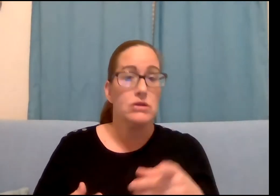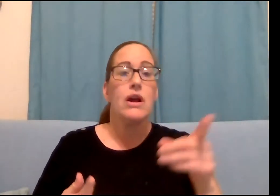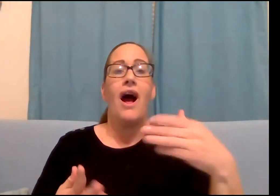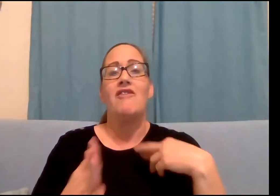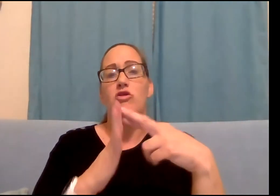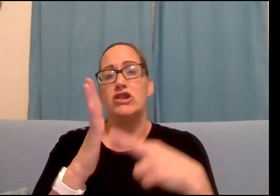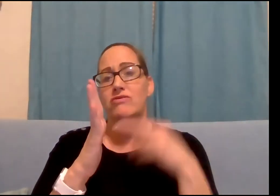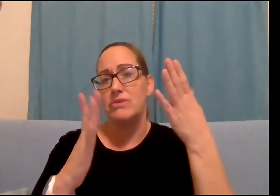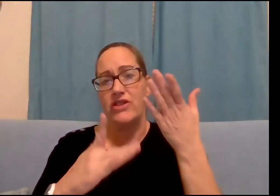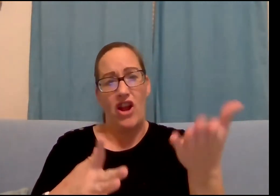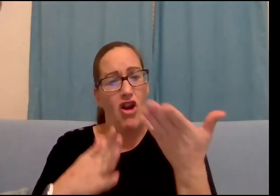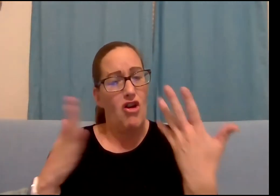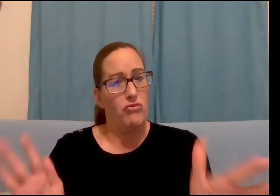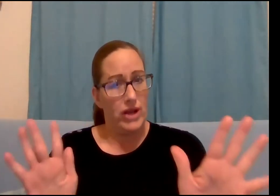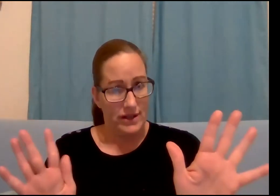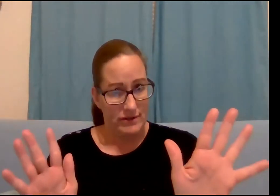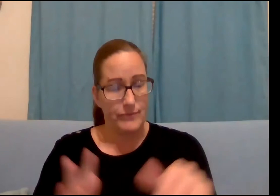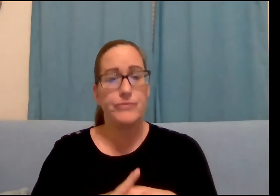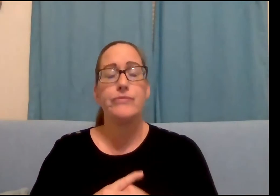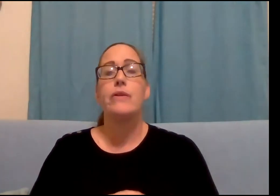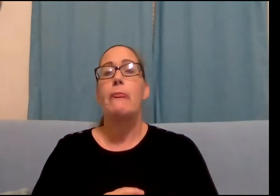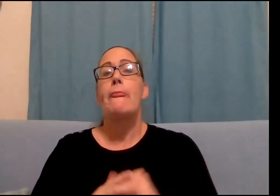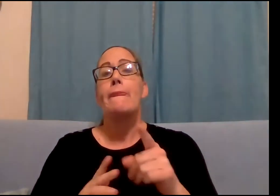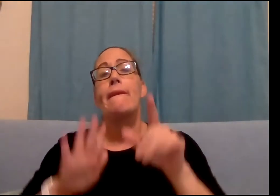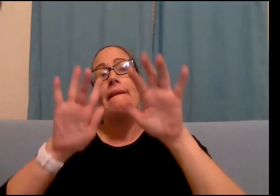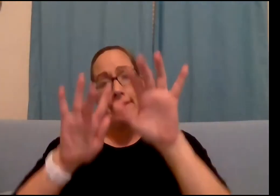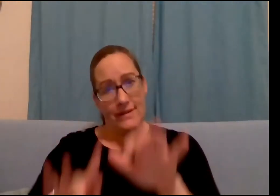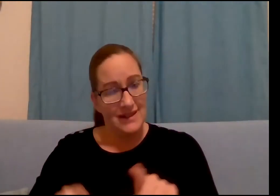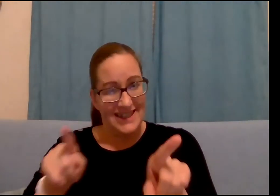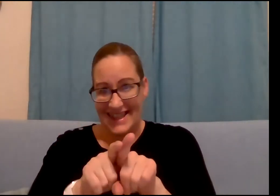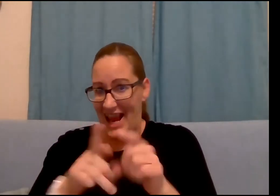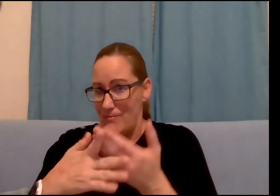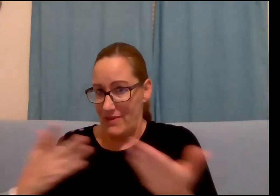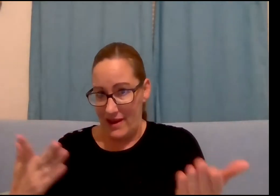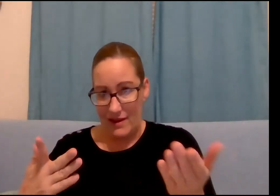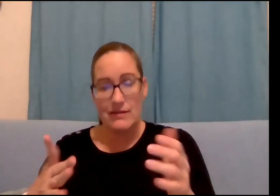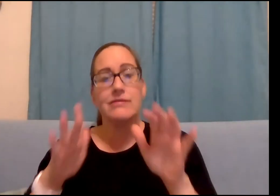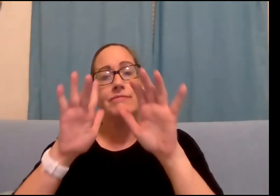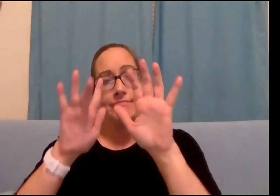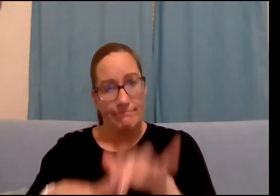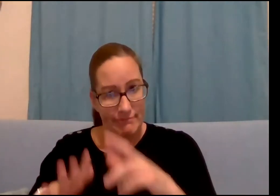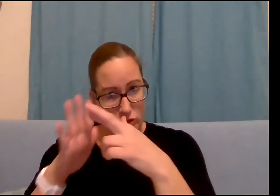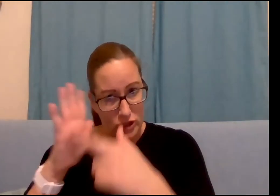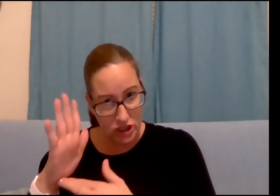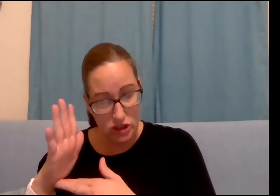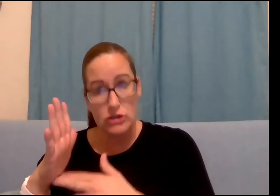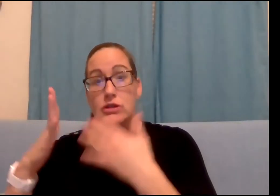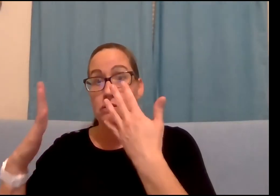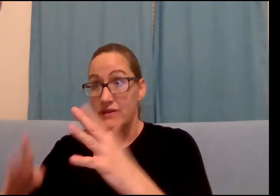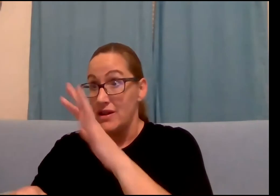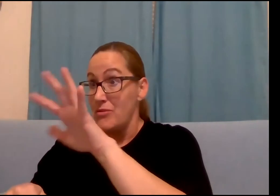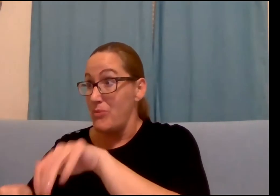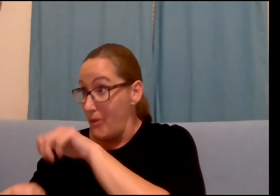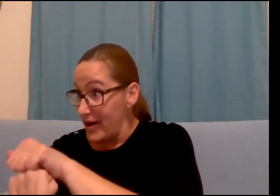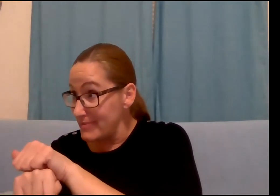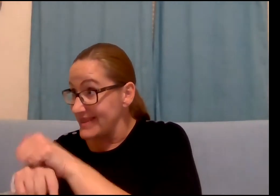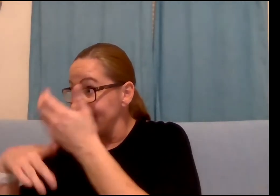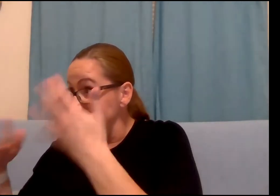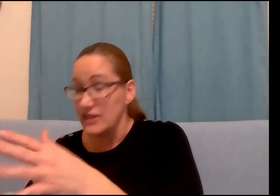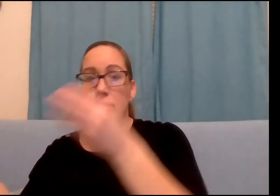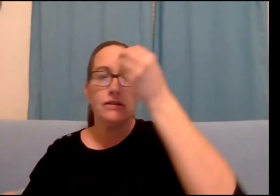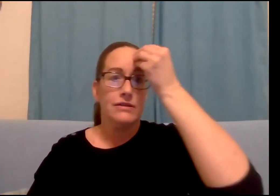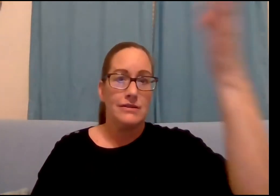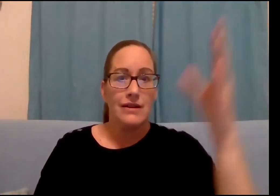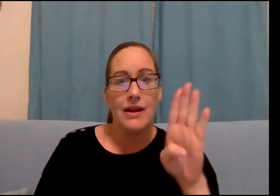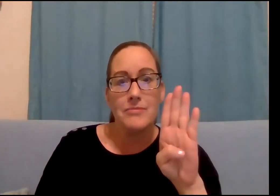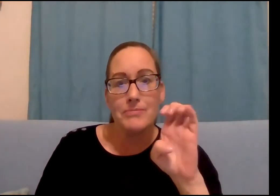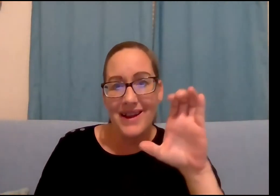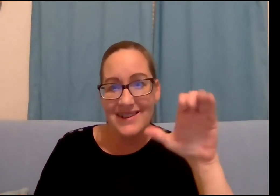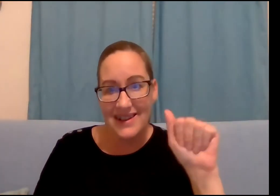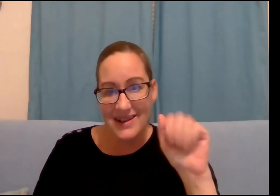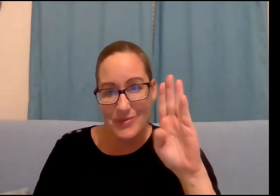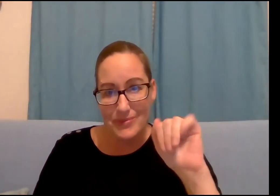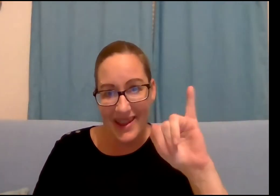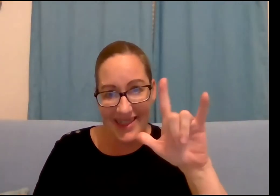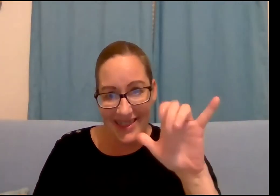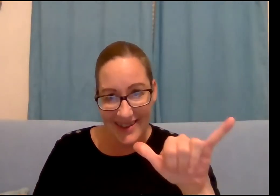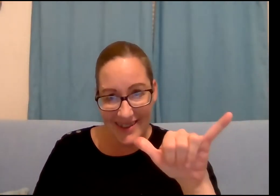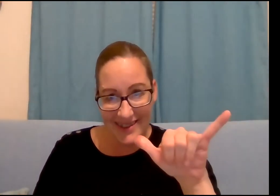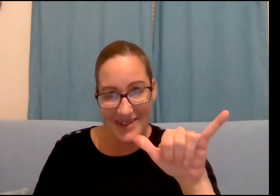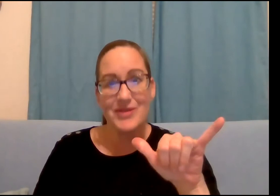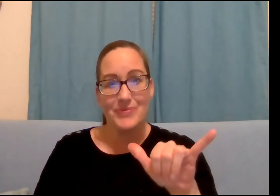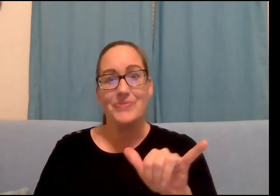They have information and registration process already posted. Do the same thing I have stated before. When you finish and get appointment date, email Becca Bailey.